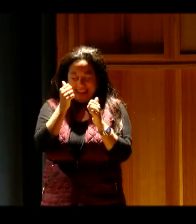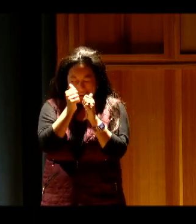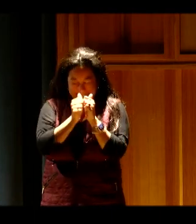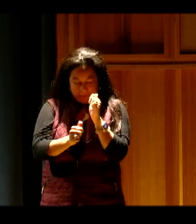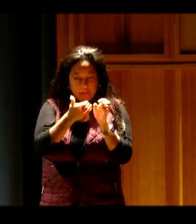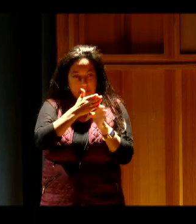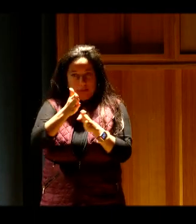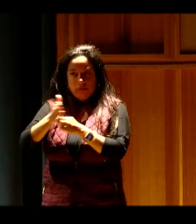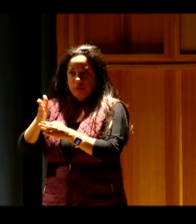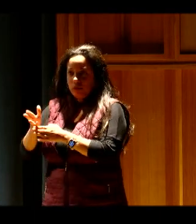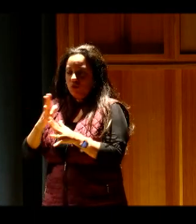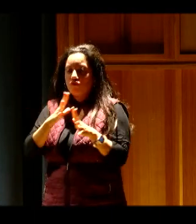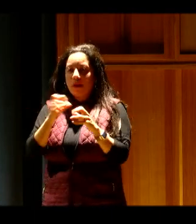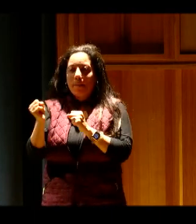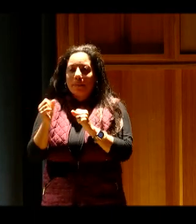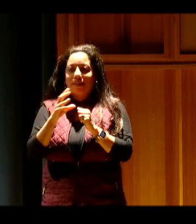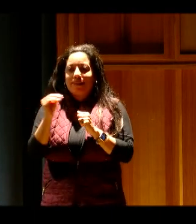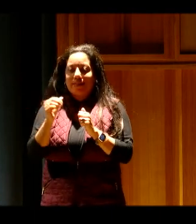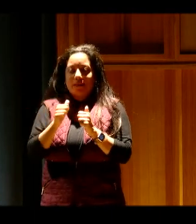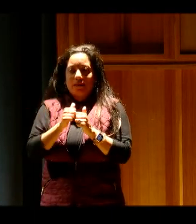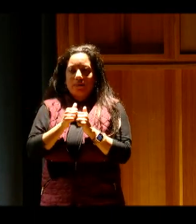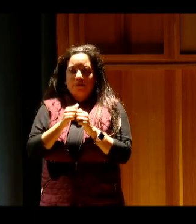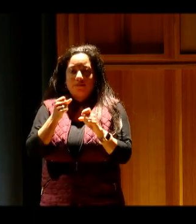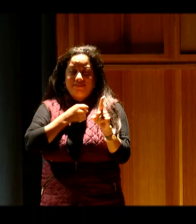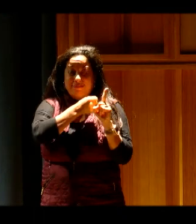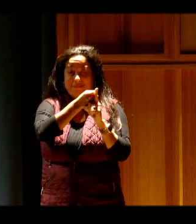Rapid and far-reaching transition in every sector.